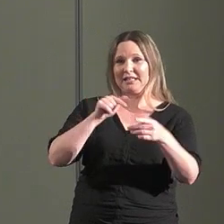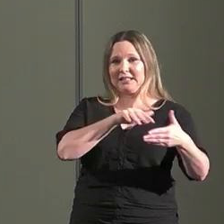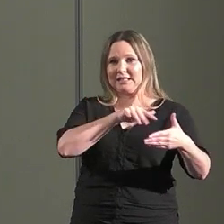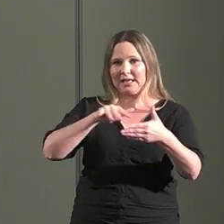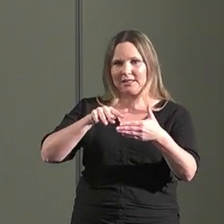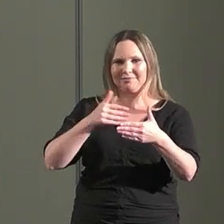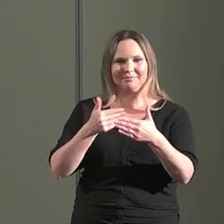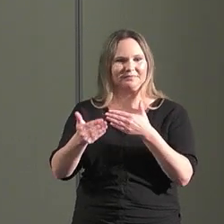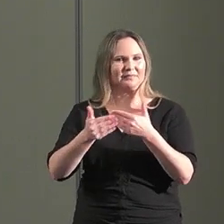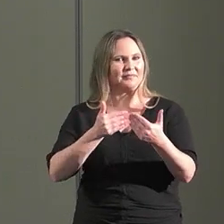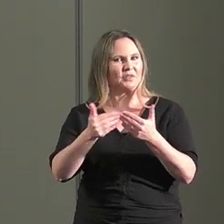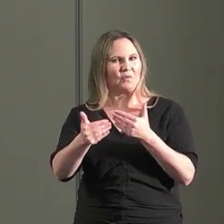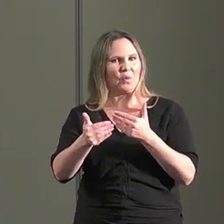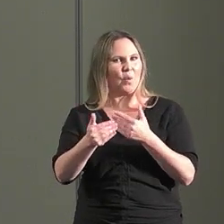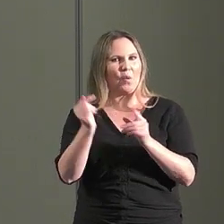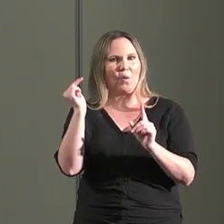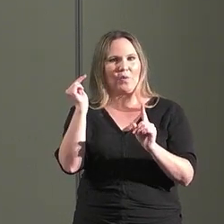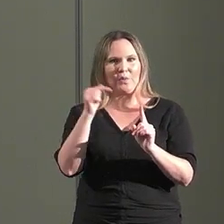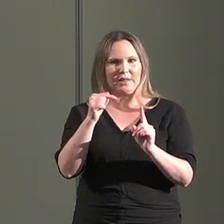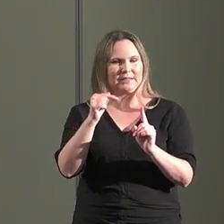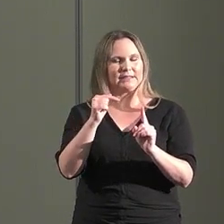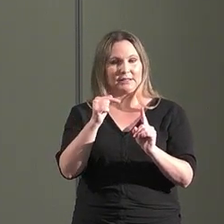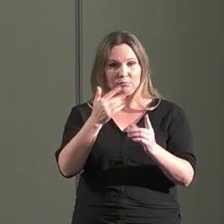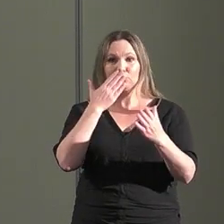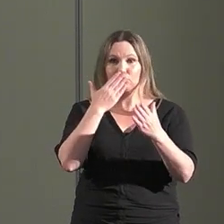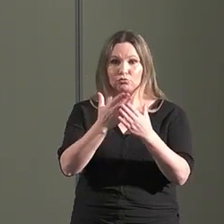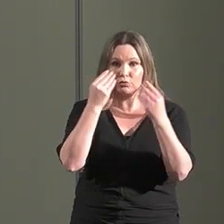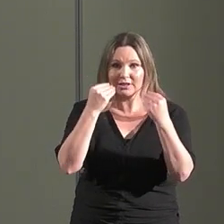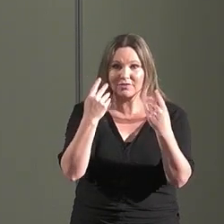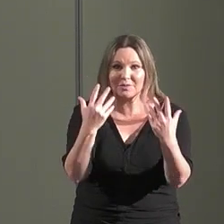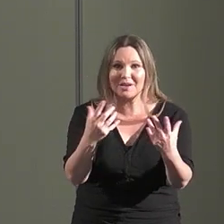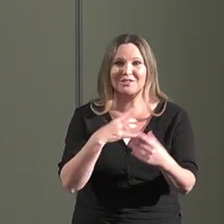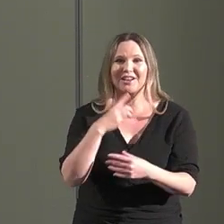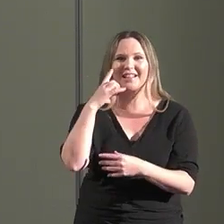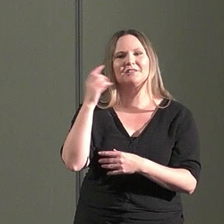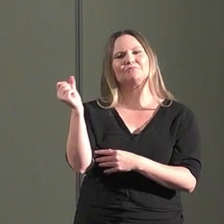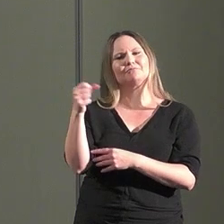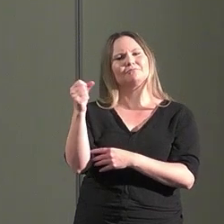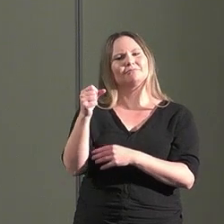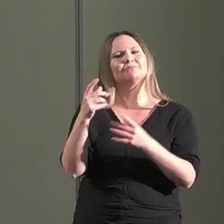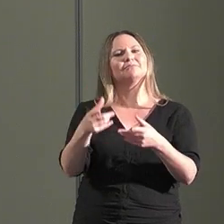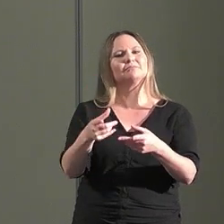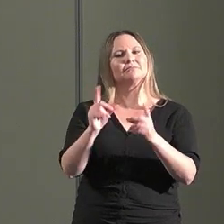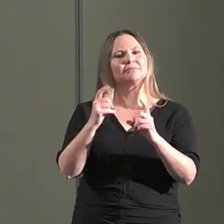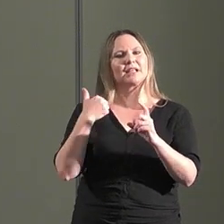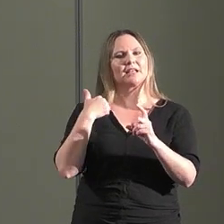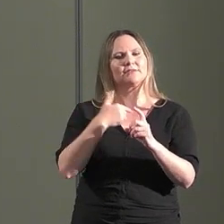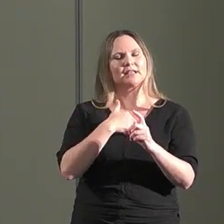Although this is all very good information I think, and it gives us a direction of, you